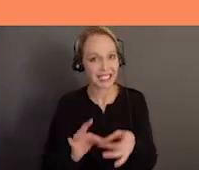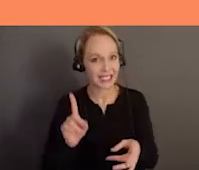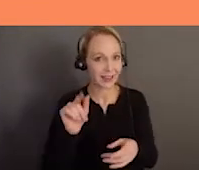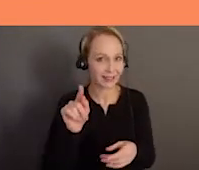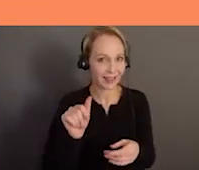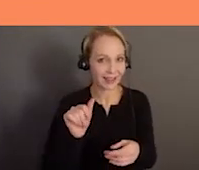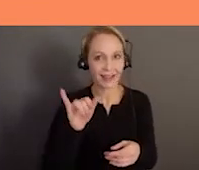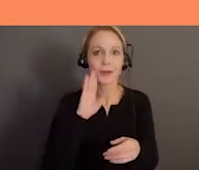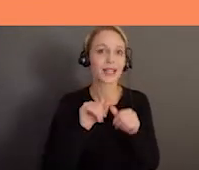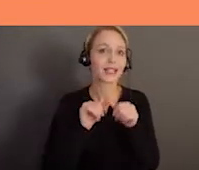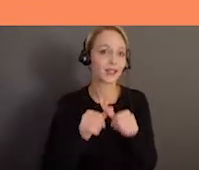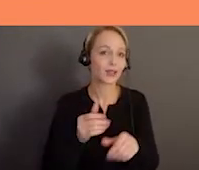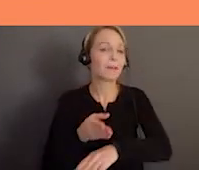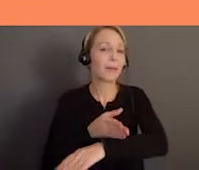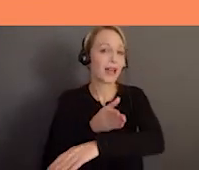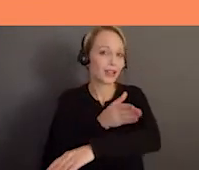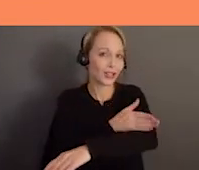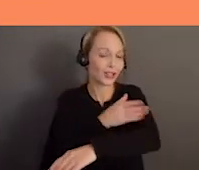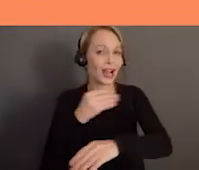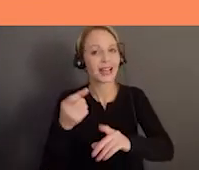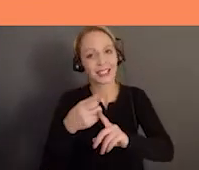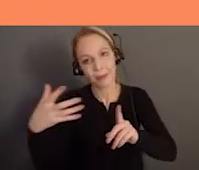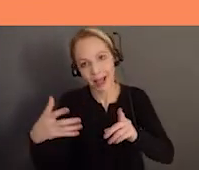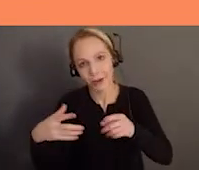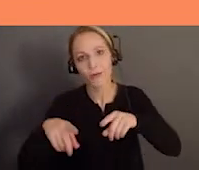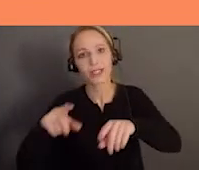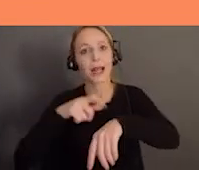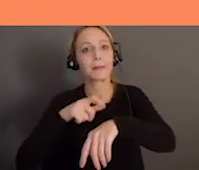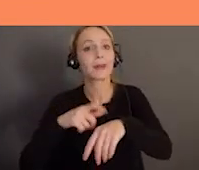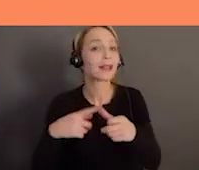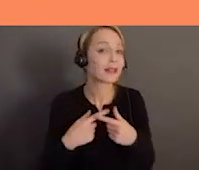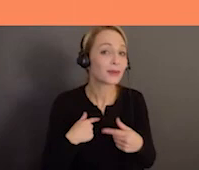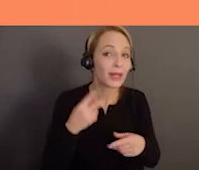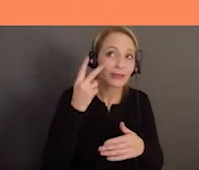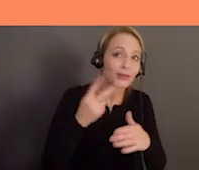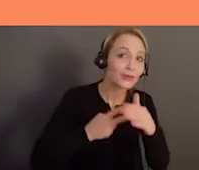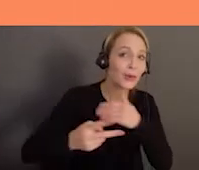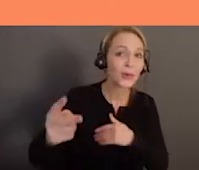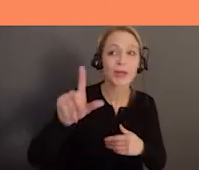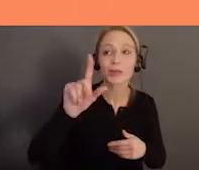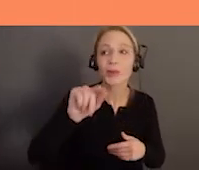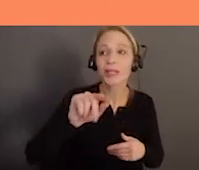AND AS WE LOOK FORWARD INTO 2022, BE ON THE LOOK OUT